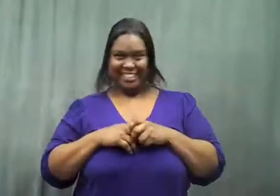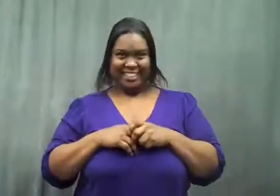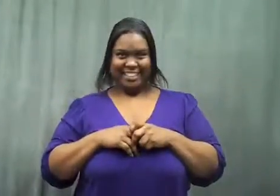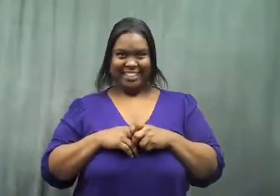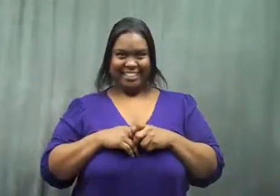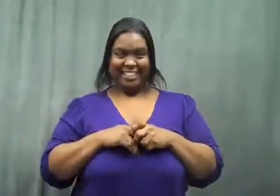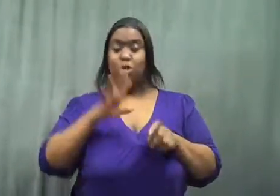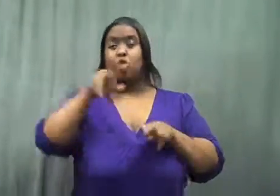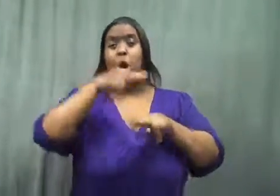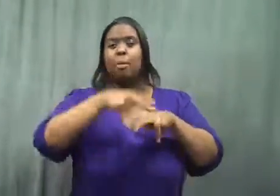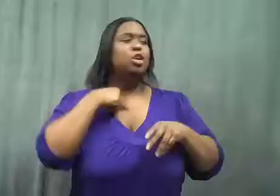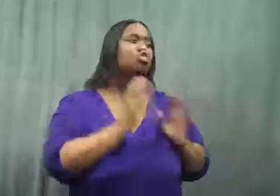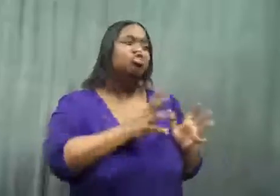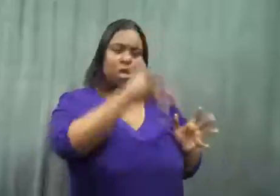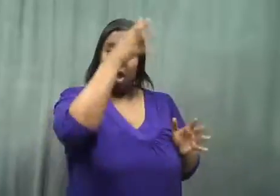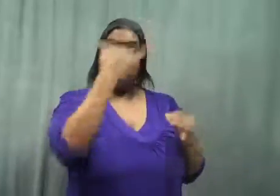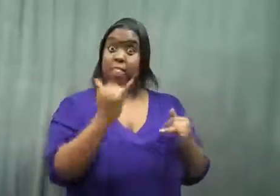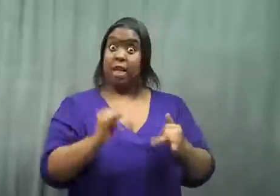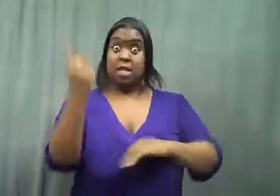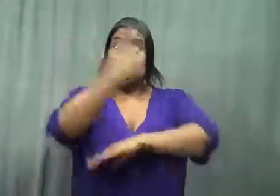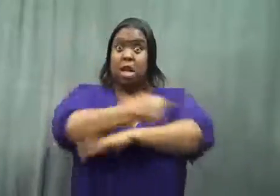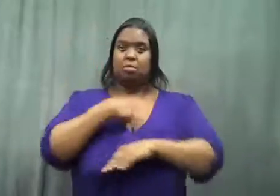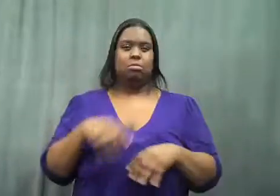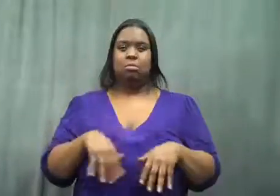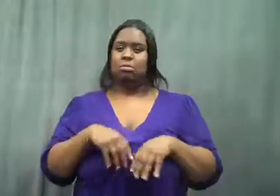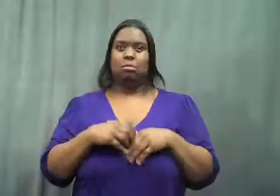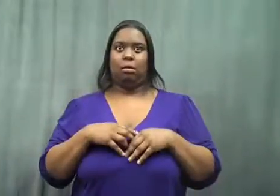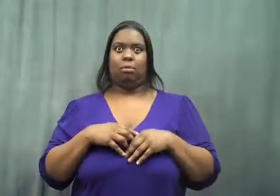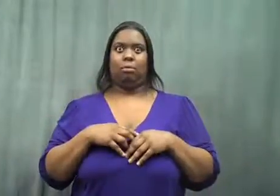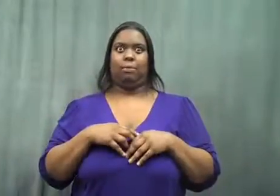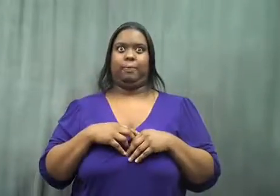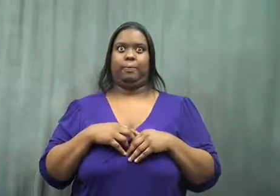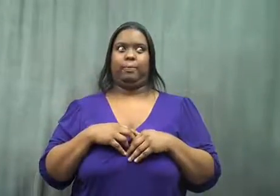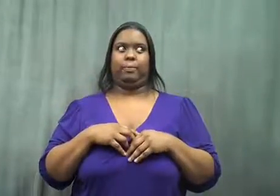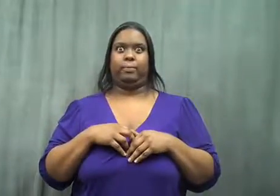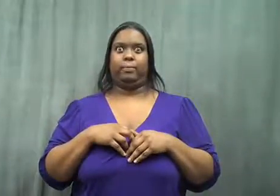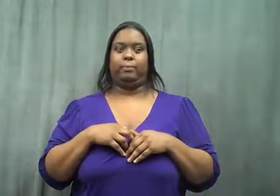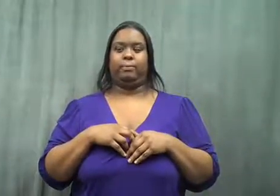Normally I would chat with him, but that day, I was quiet.